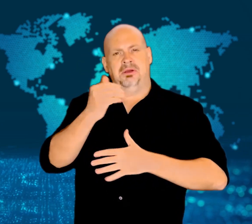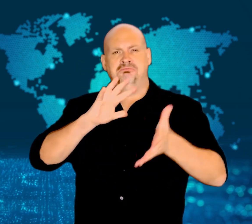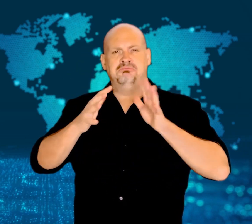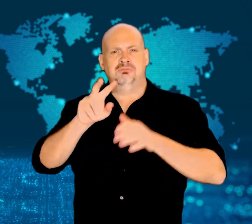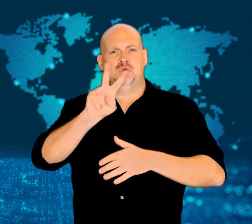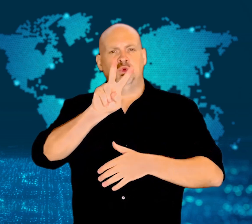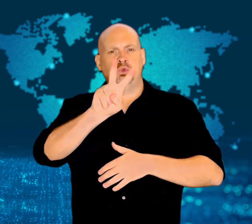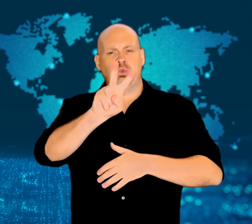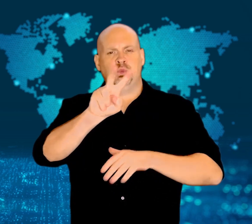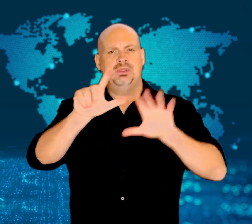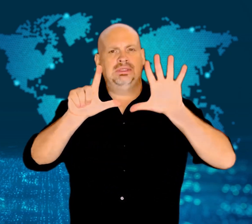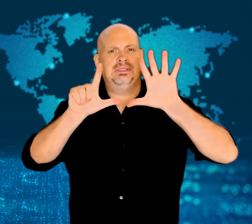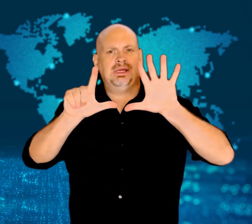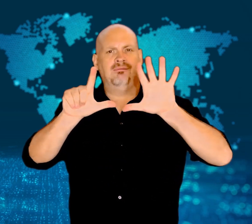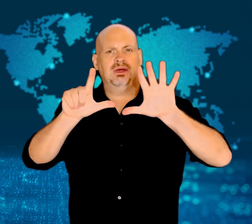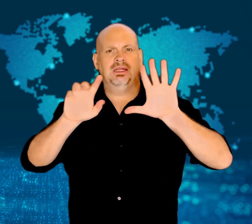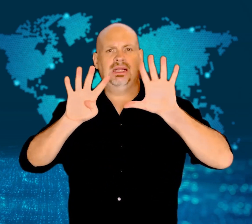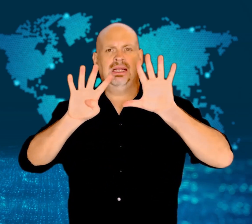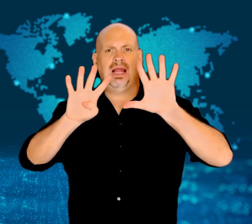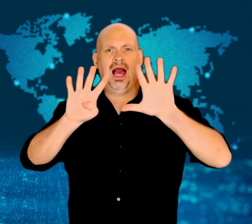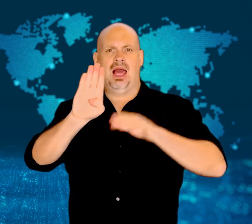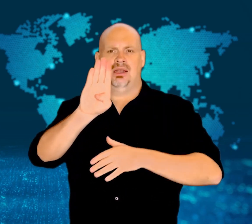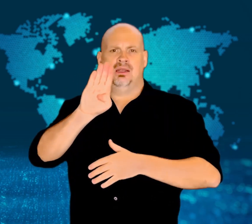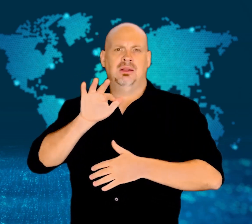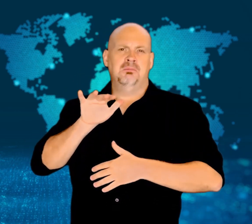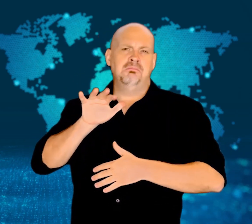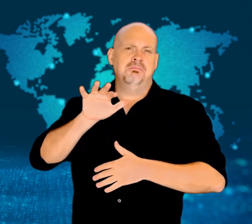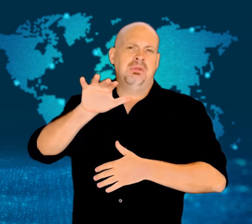a $279 billion USD fortune.